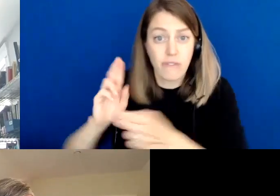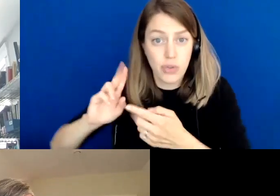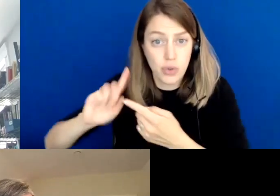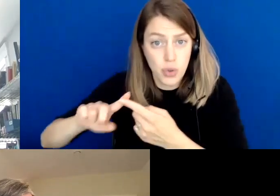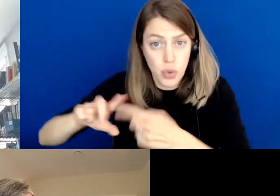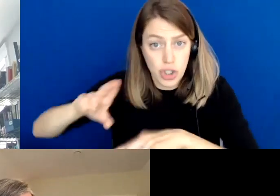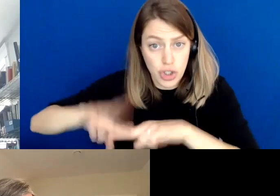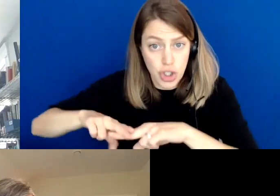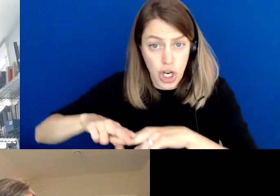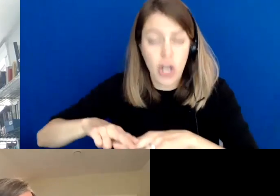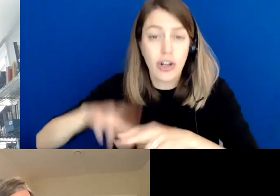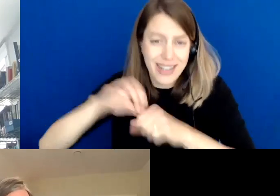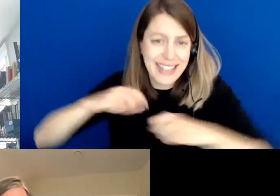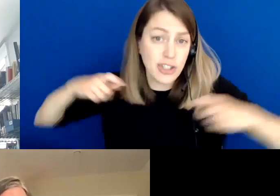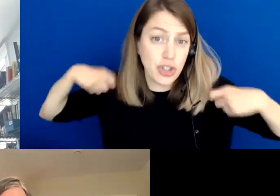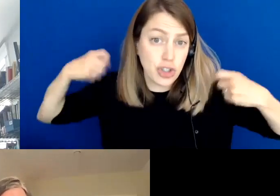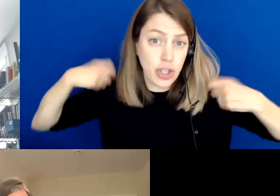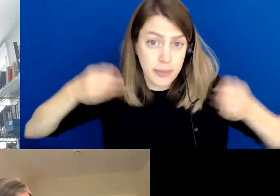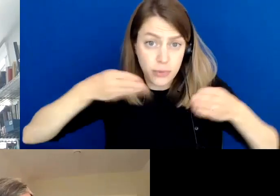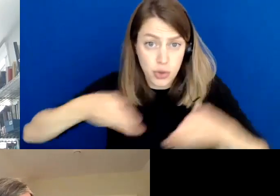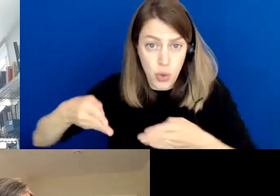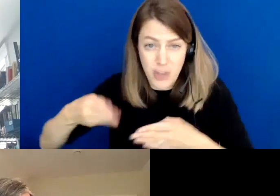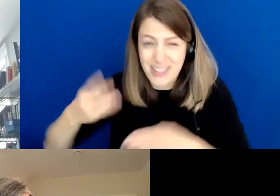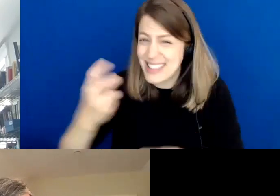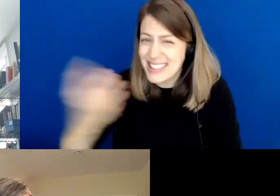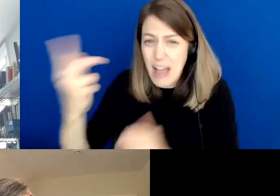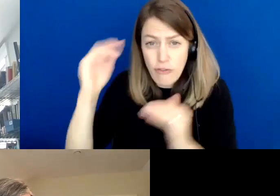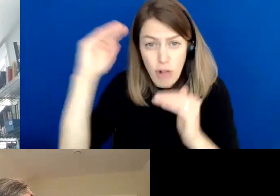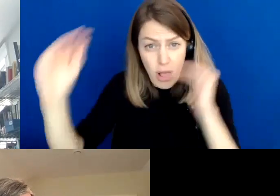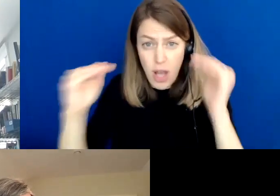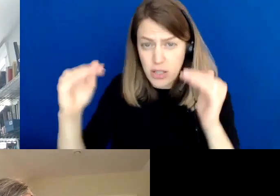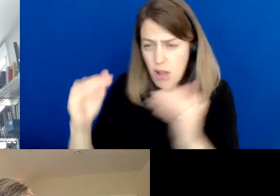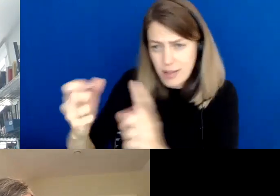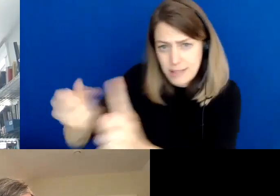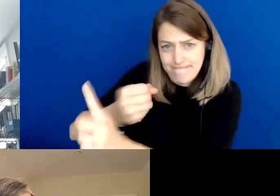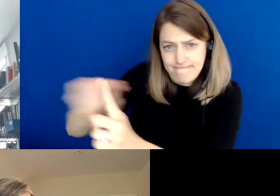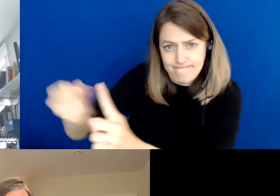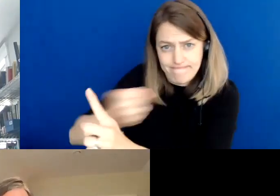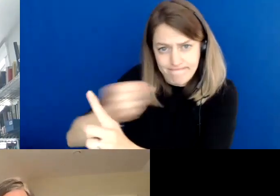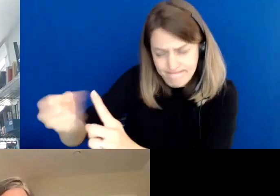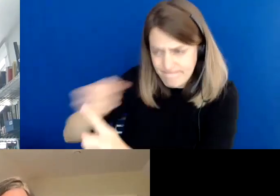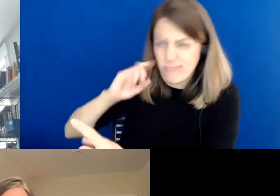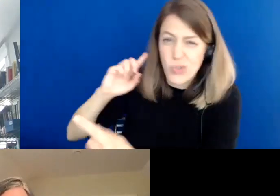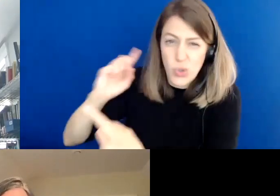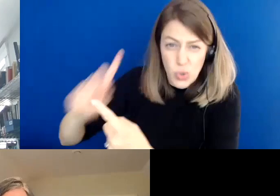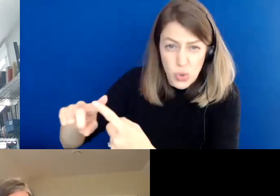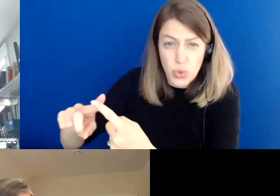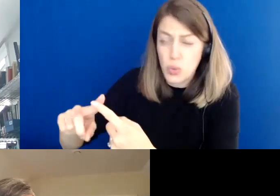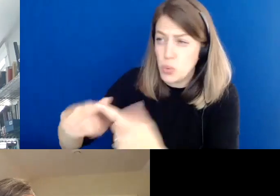being beaten by several adults to the degree that it was leaving red marks.